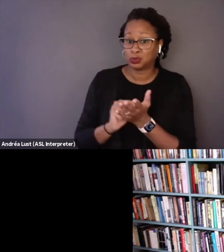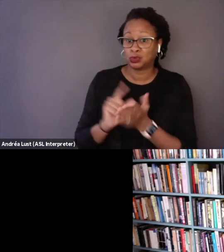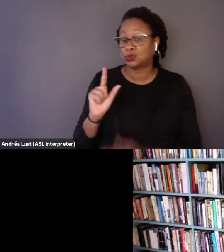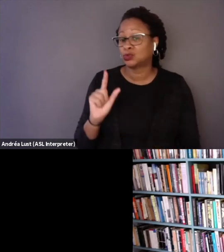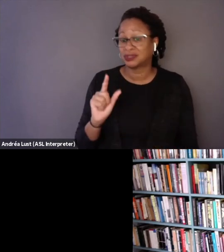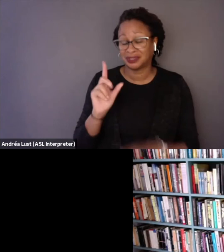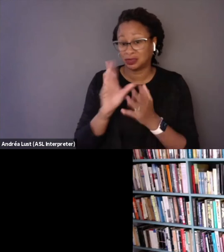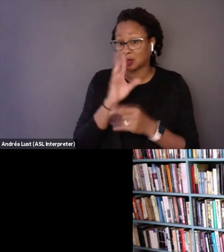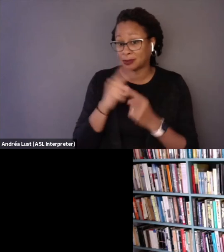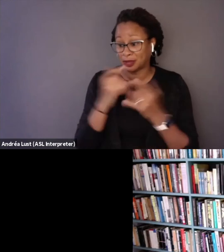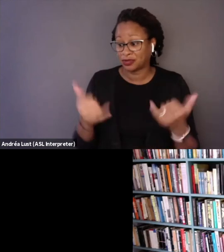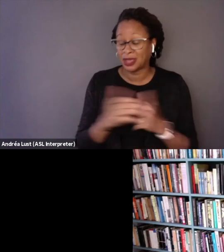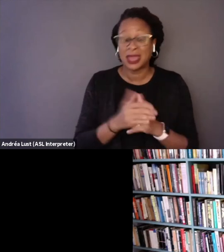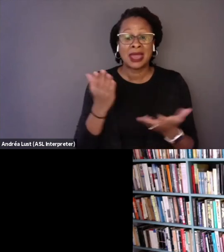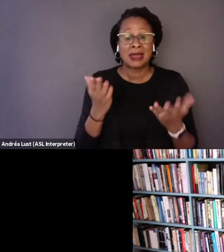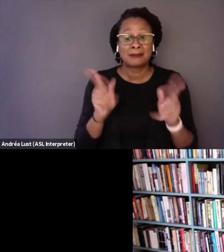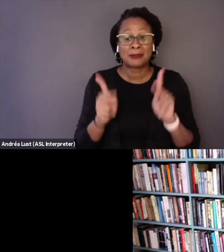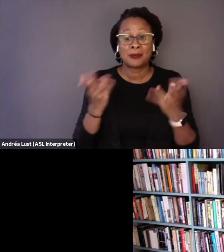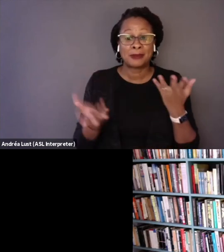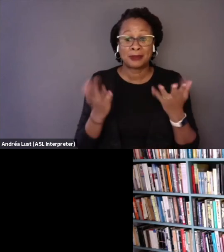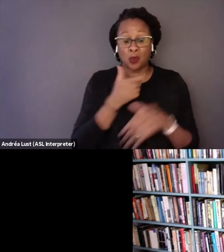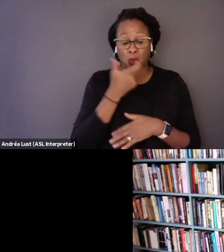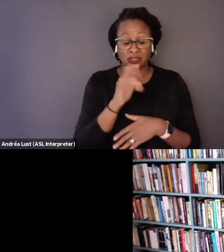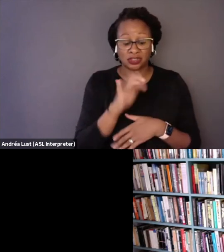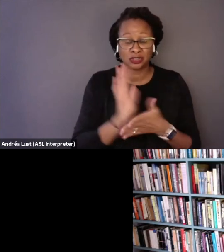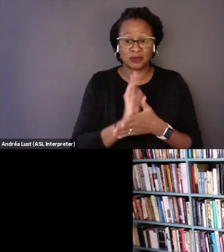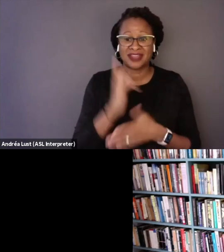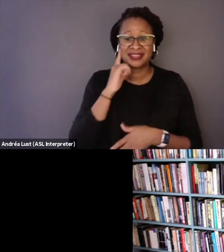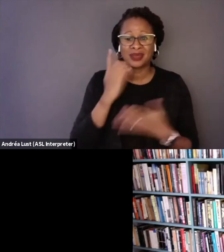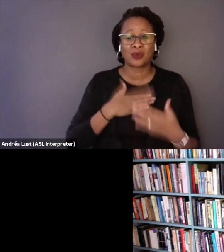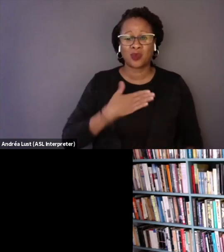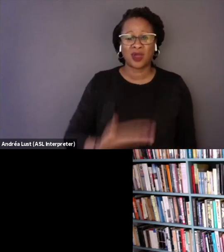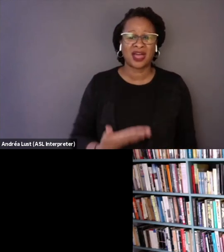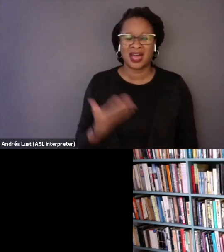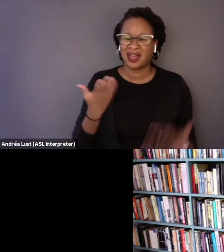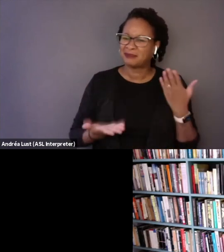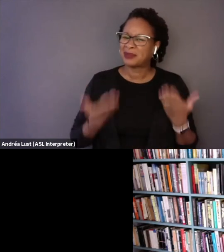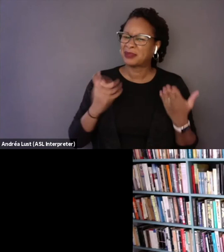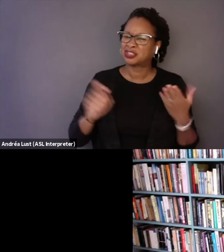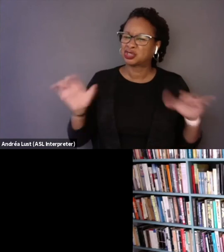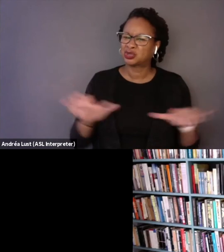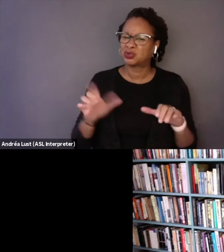and people may watch this movie and think, "Well, I should probably do something here." So what would-